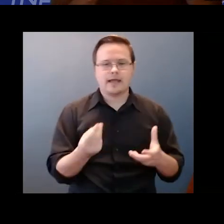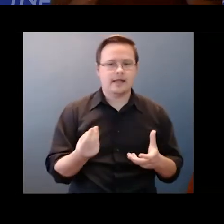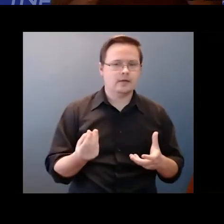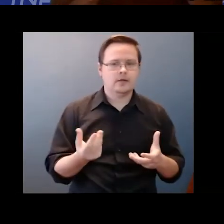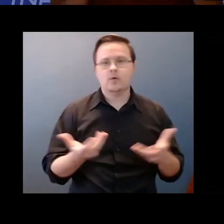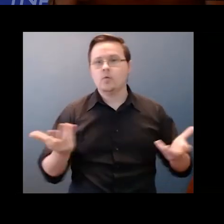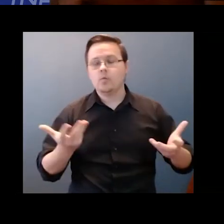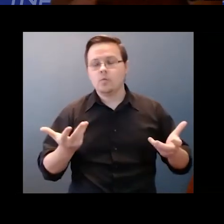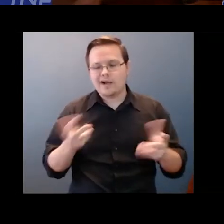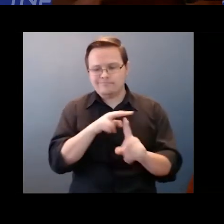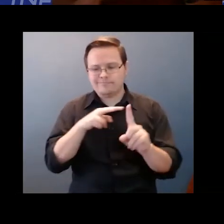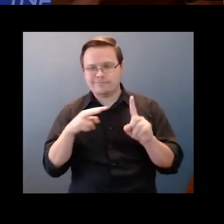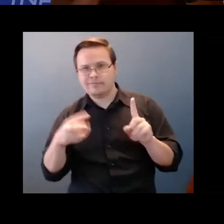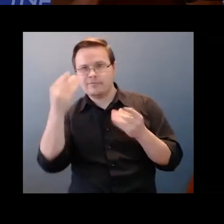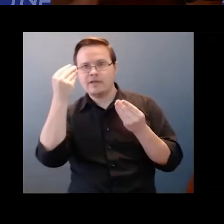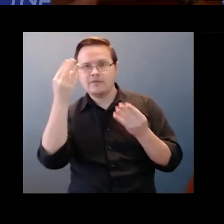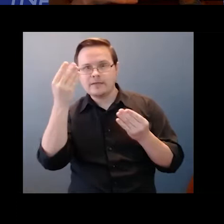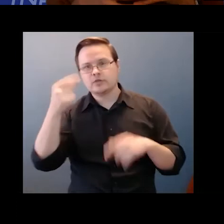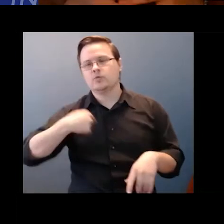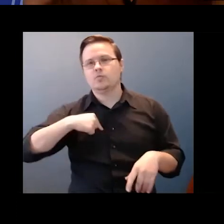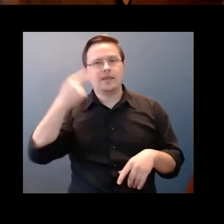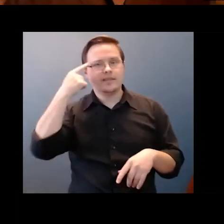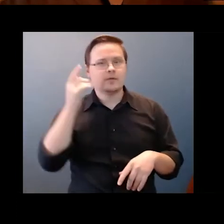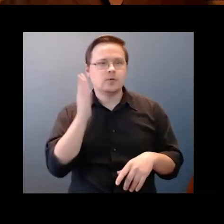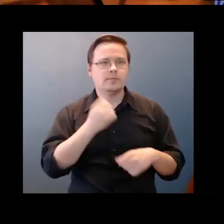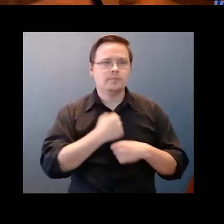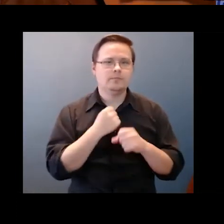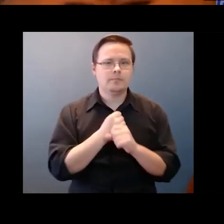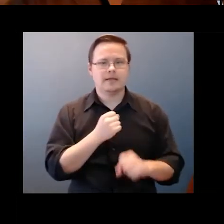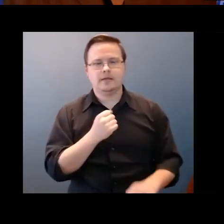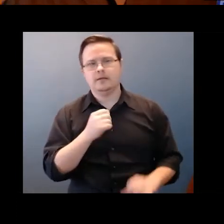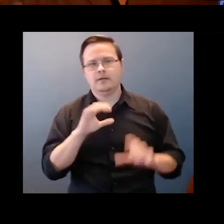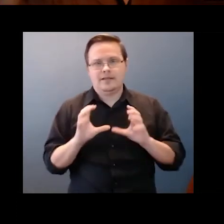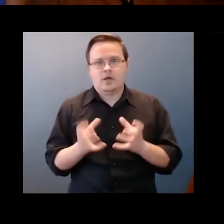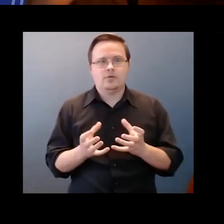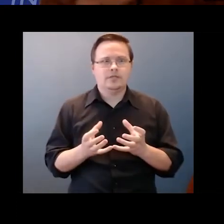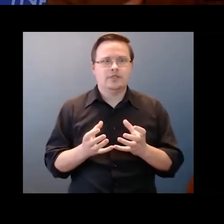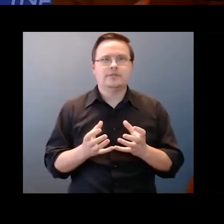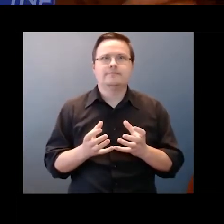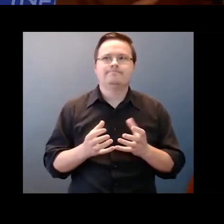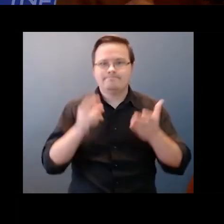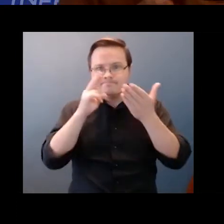the information we thought would make coalition kind of research most accessible to them.